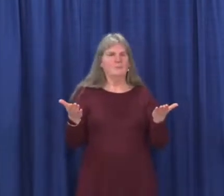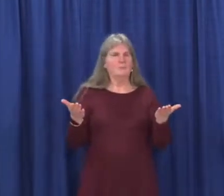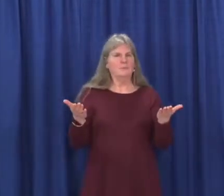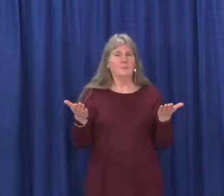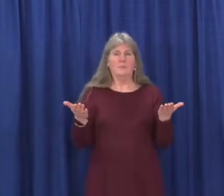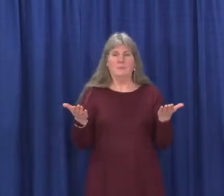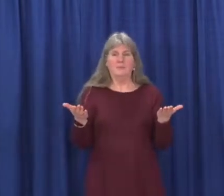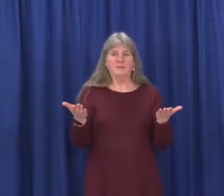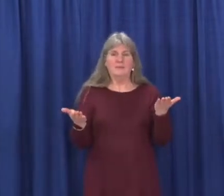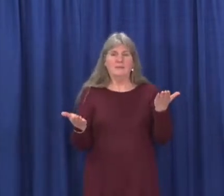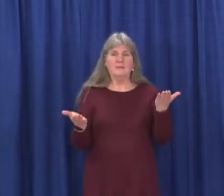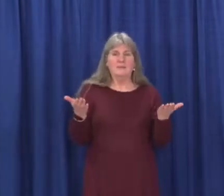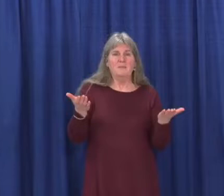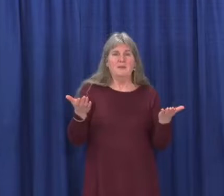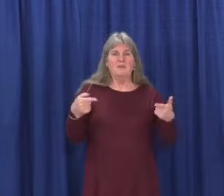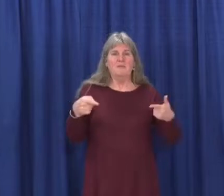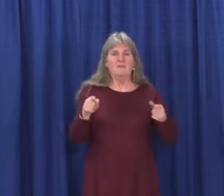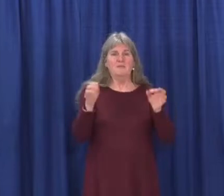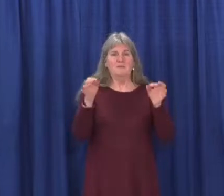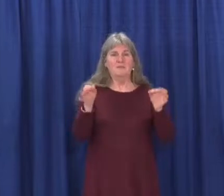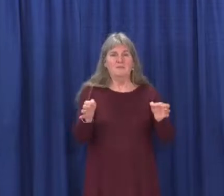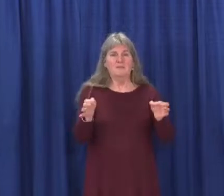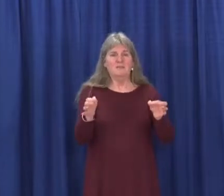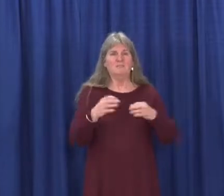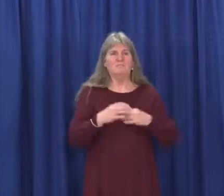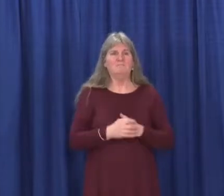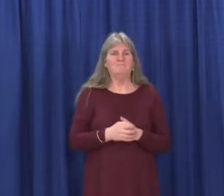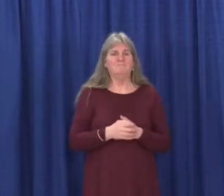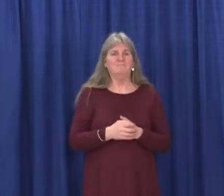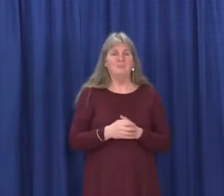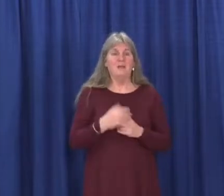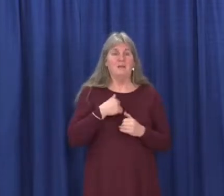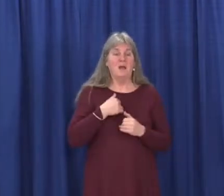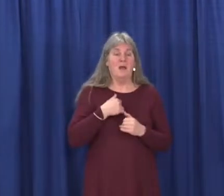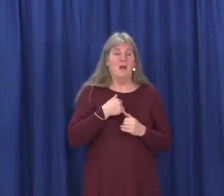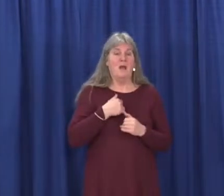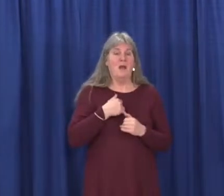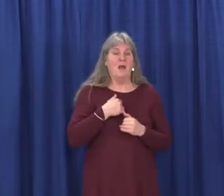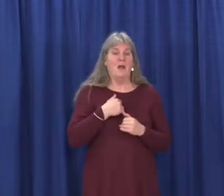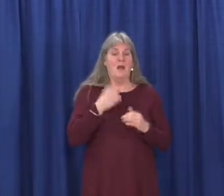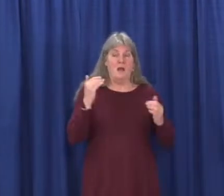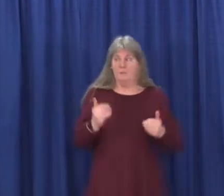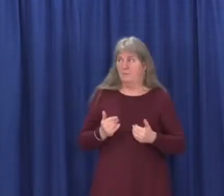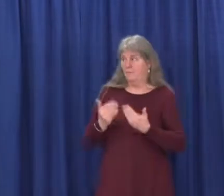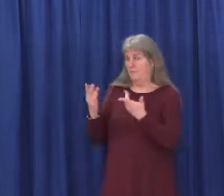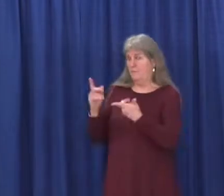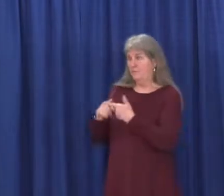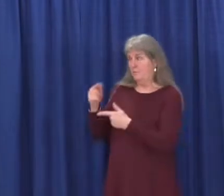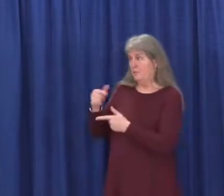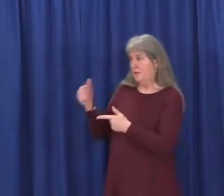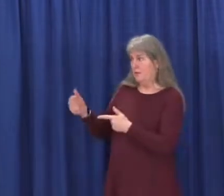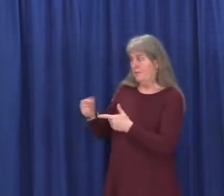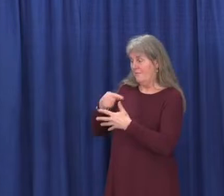making these decisions. My recommendations to government are based largely on communicable disease, and those factors I've outlined.